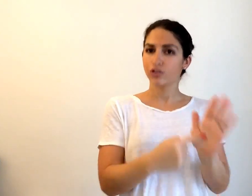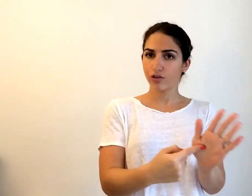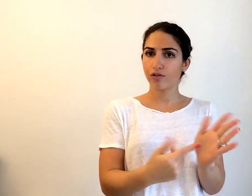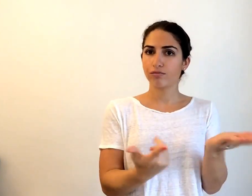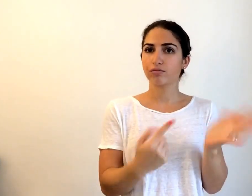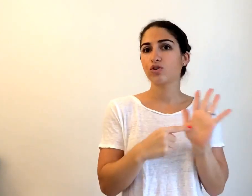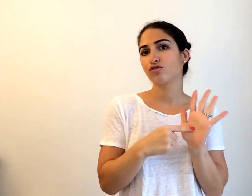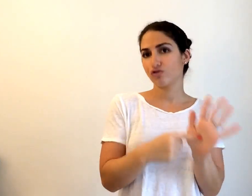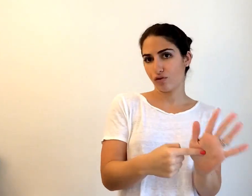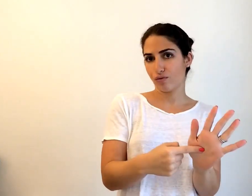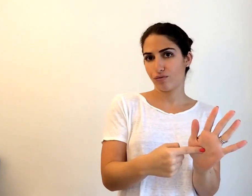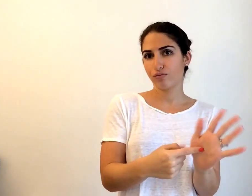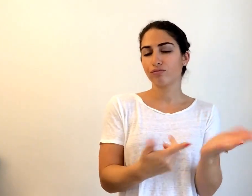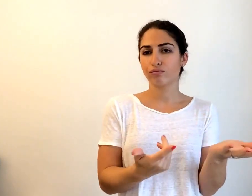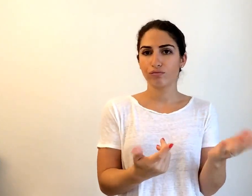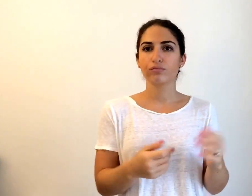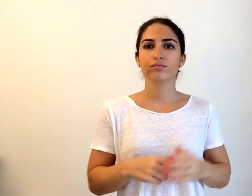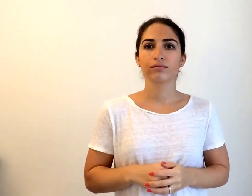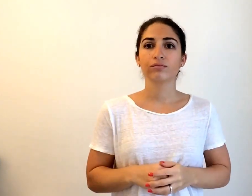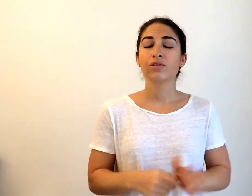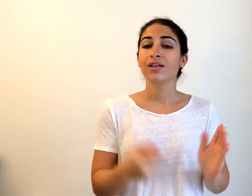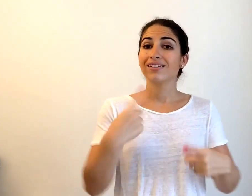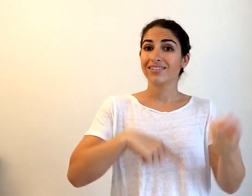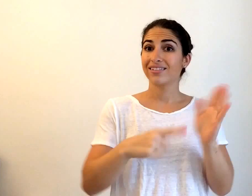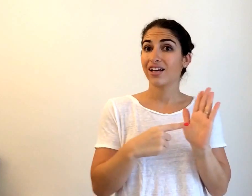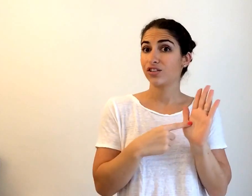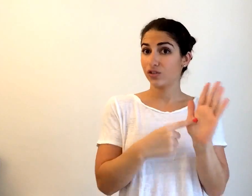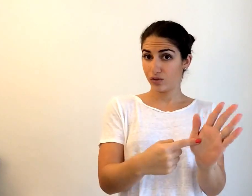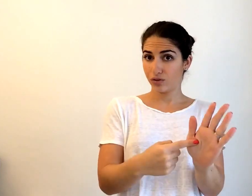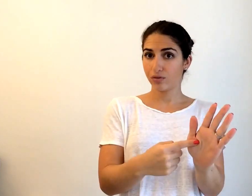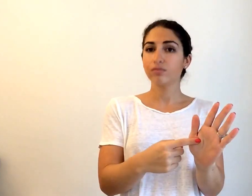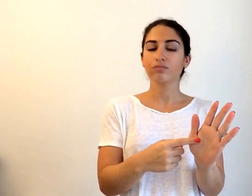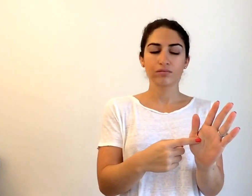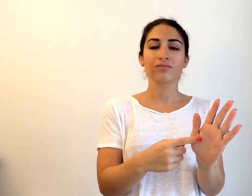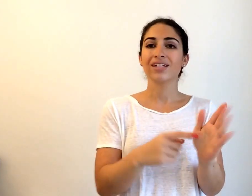something -- I will SHOW you. SHOW. And that